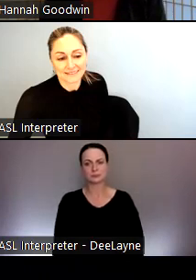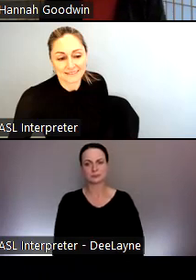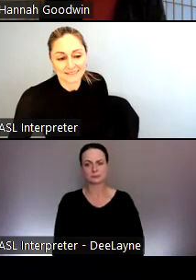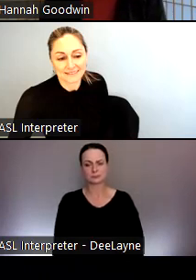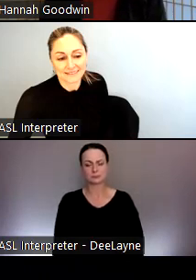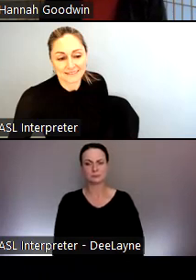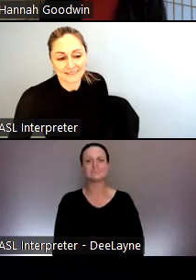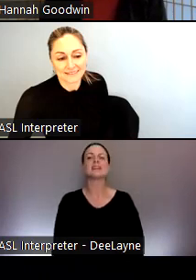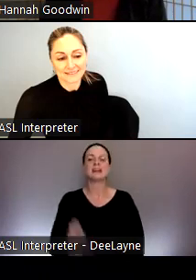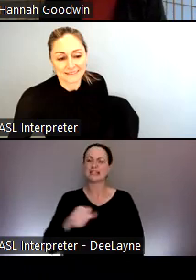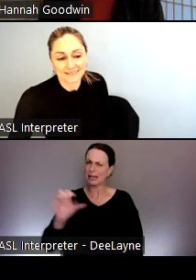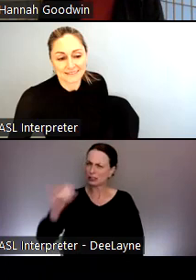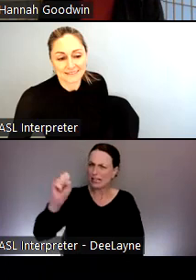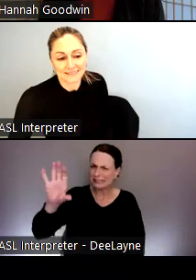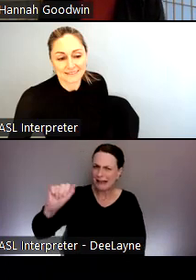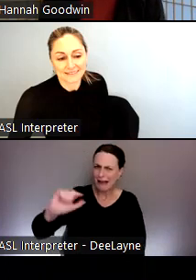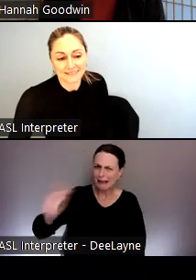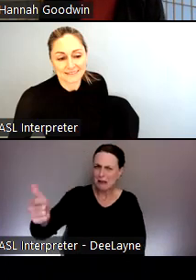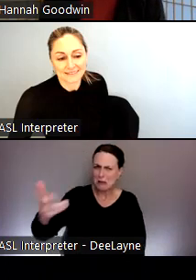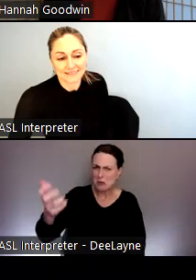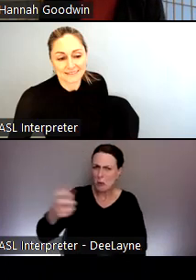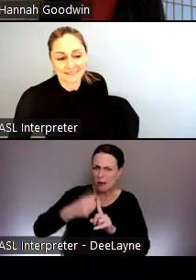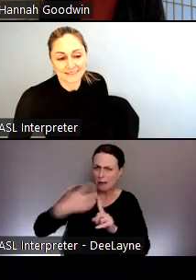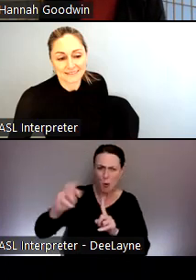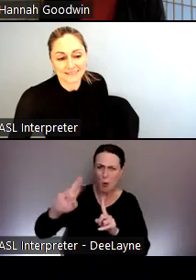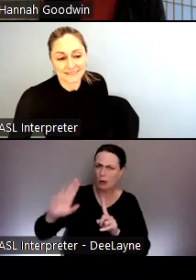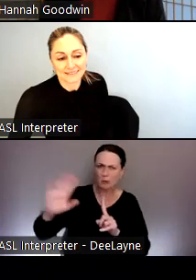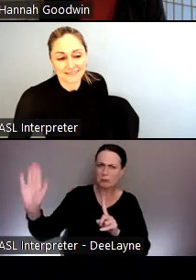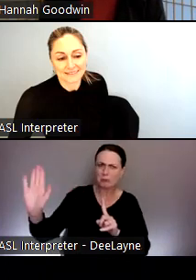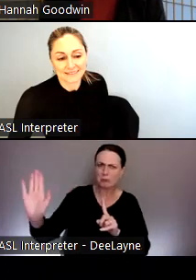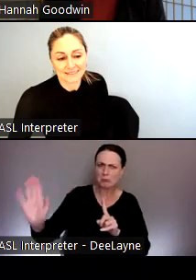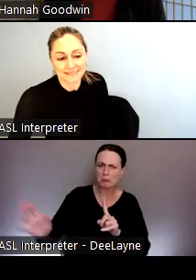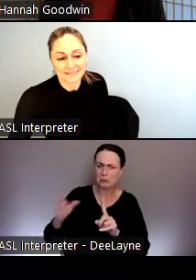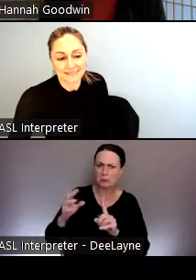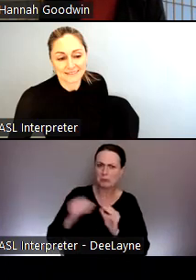Jessica, I don't know. Do you wanna speak more to this piece? Give a little more information?